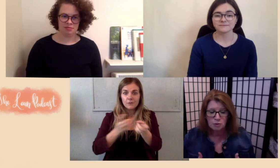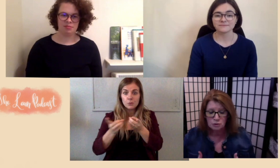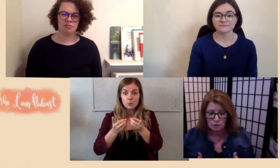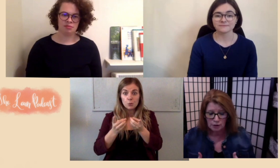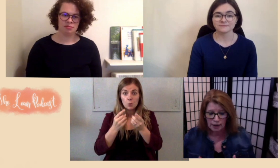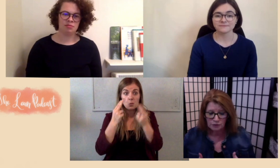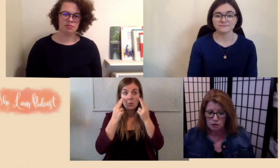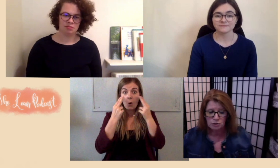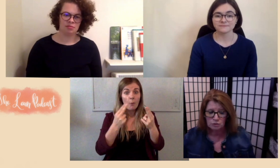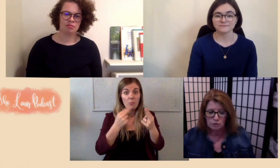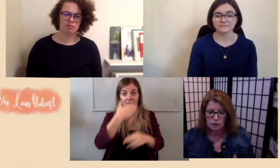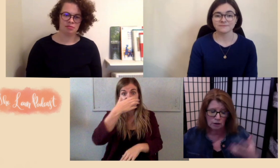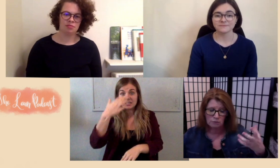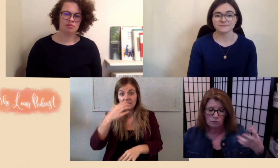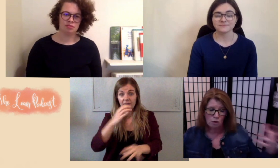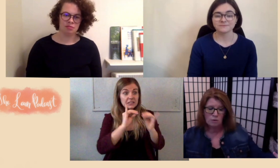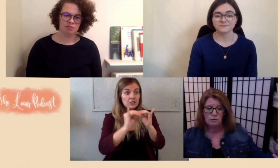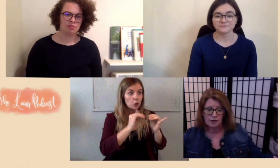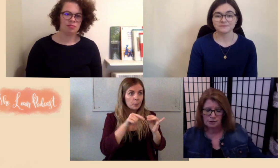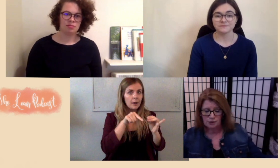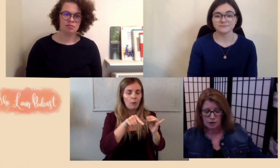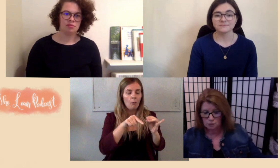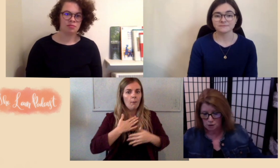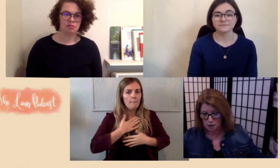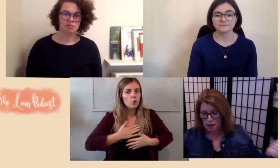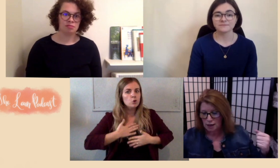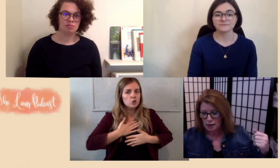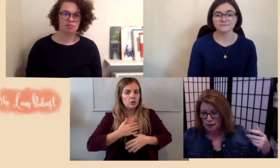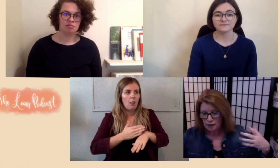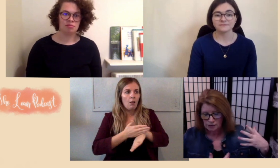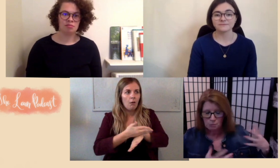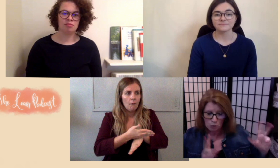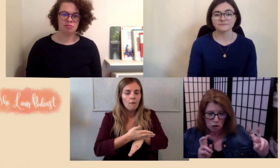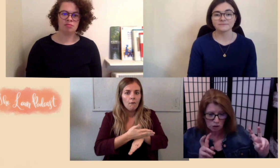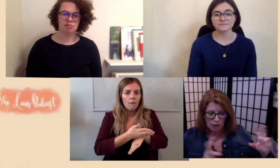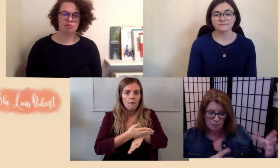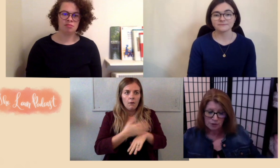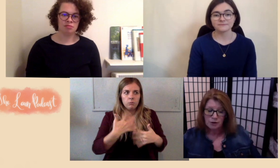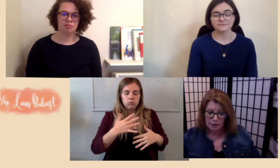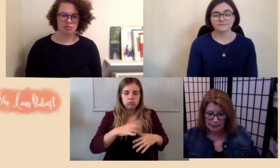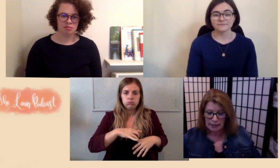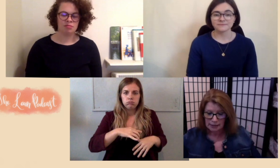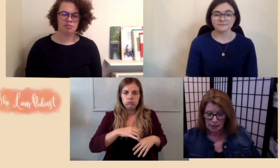as emotional labor is very intense, obviously. And then this emotional labor is a little bit different.